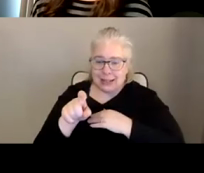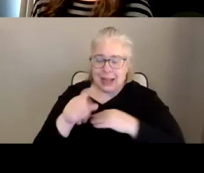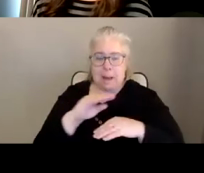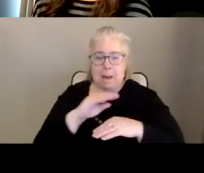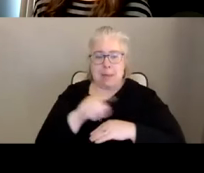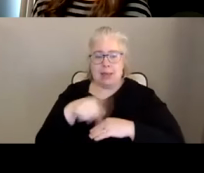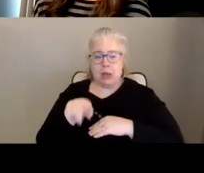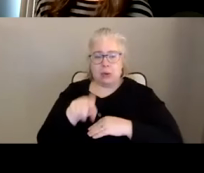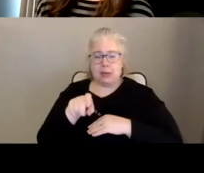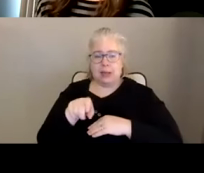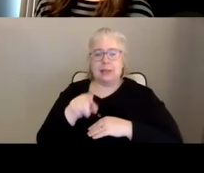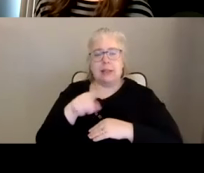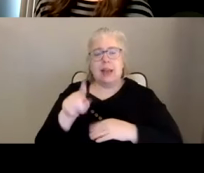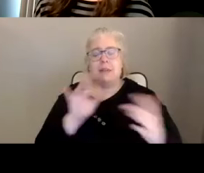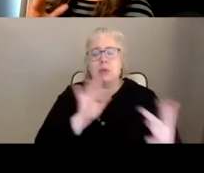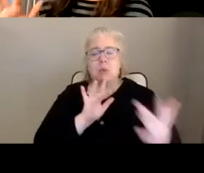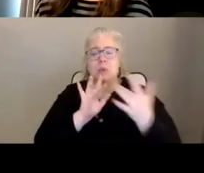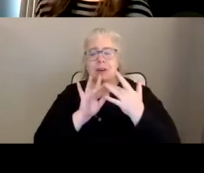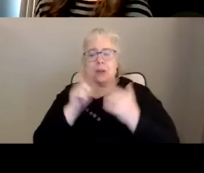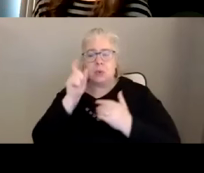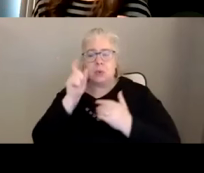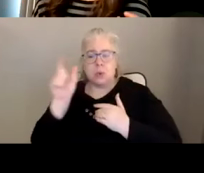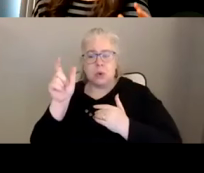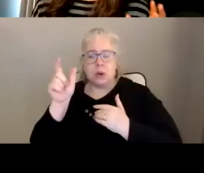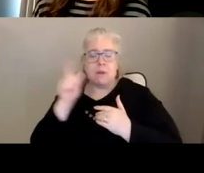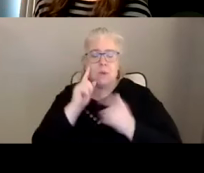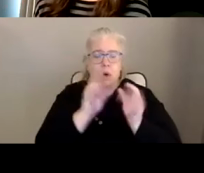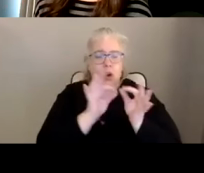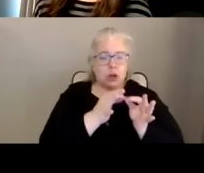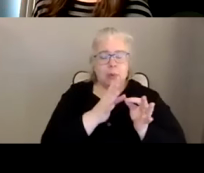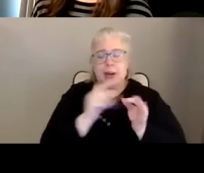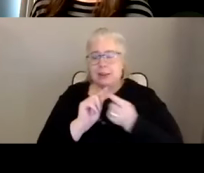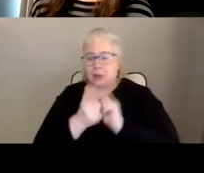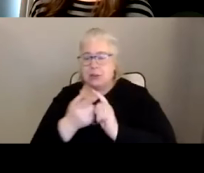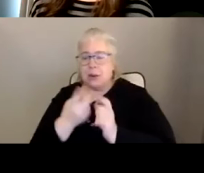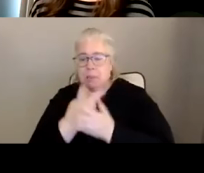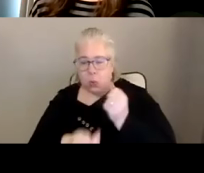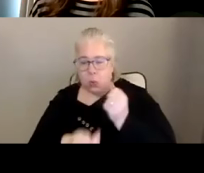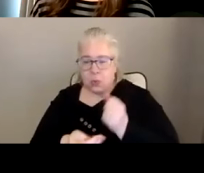They have reached out to LUNA on both interpreting and translation work.